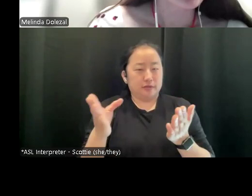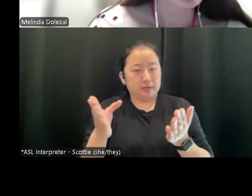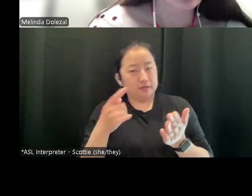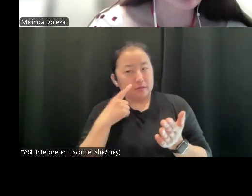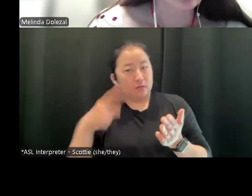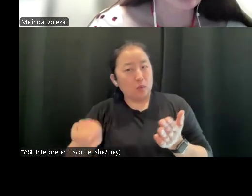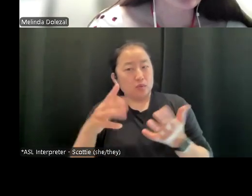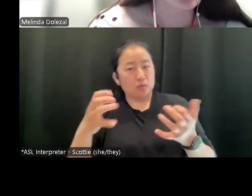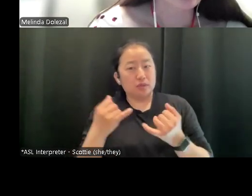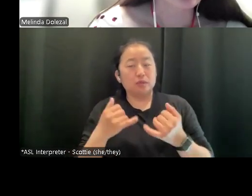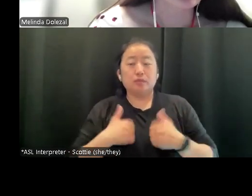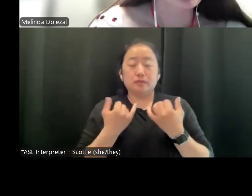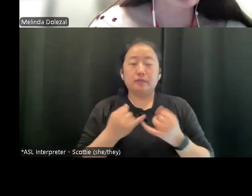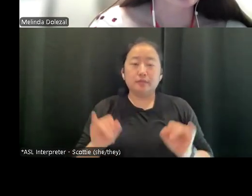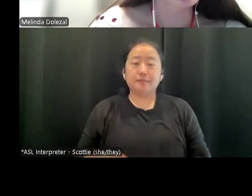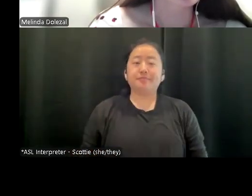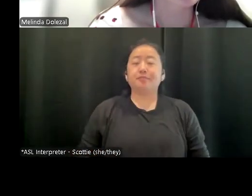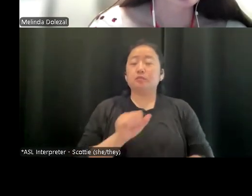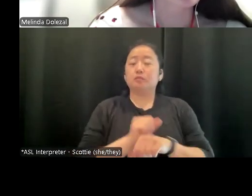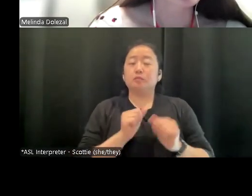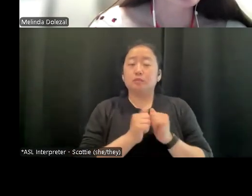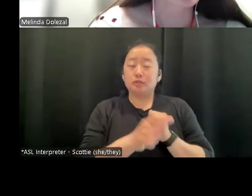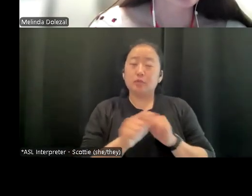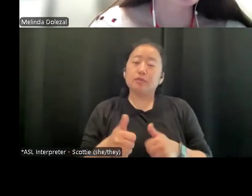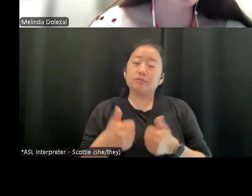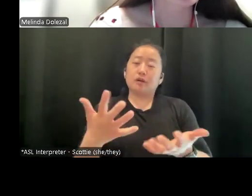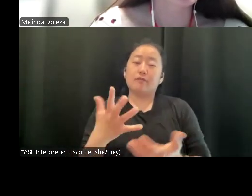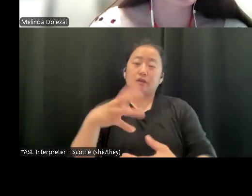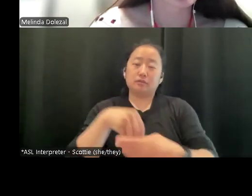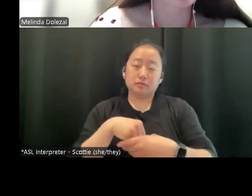the Utah program can offer inclusive recreational programs that support independent living and